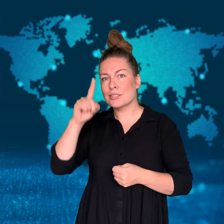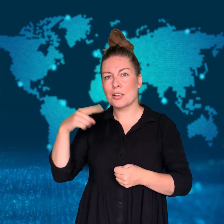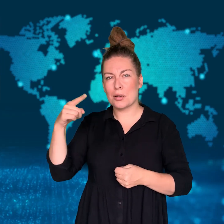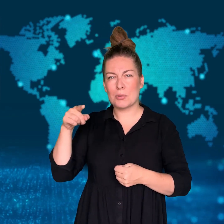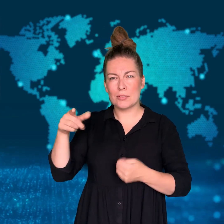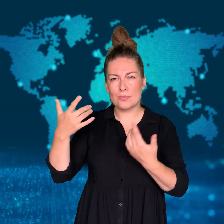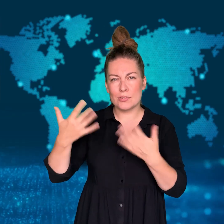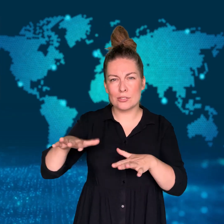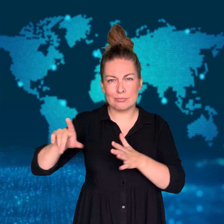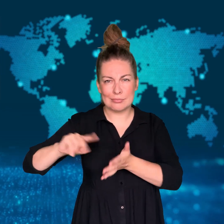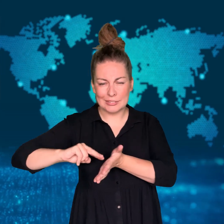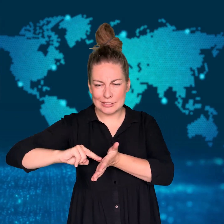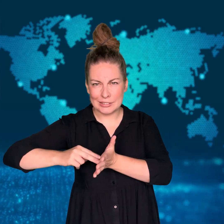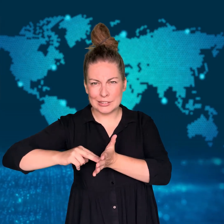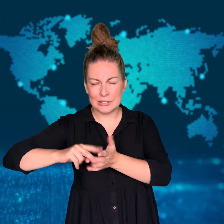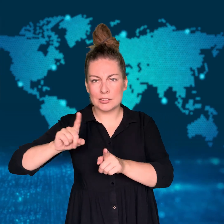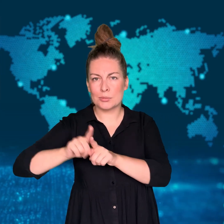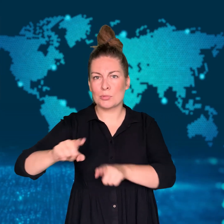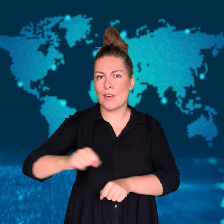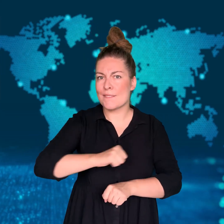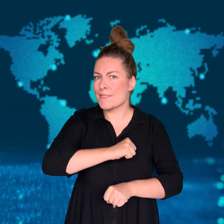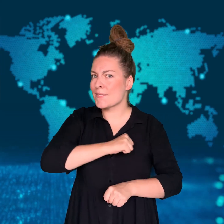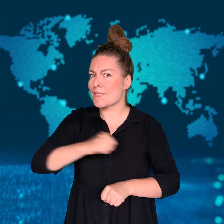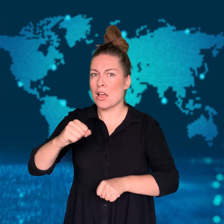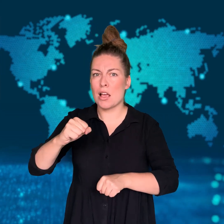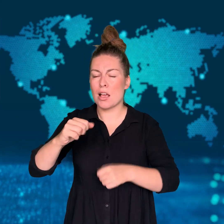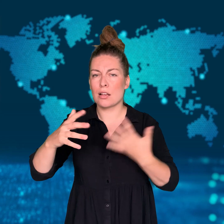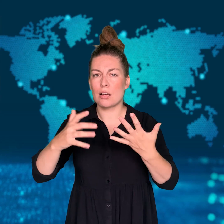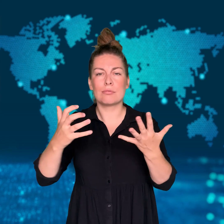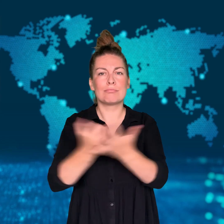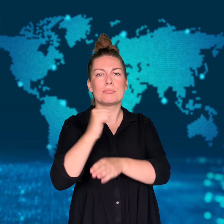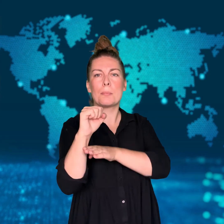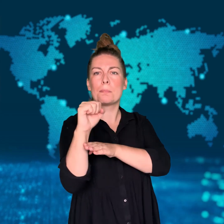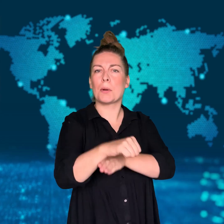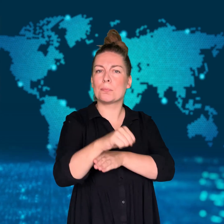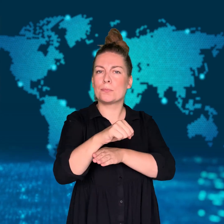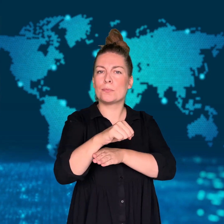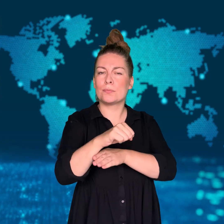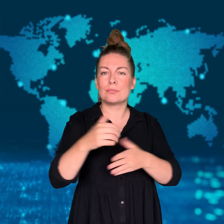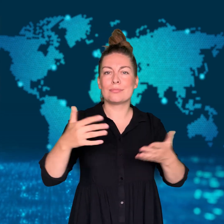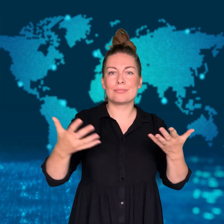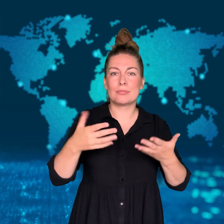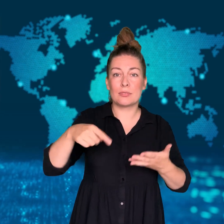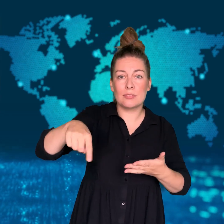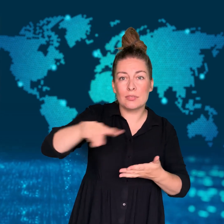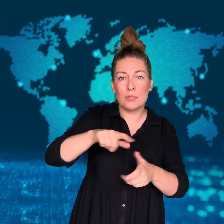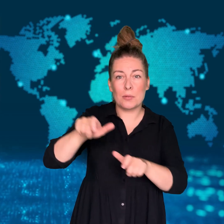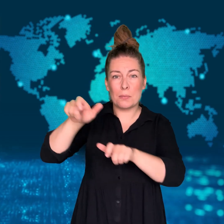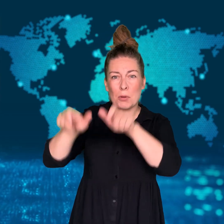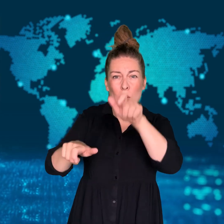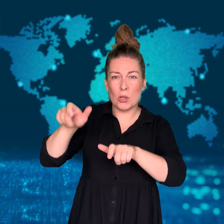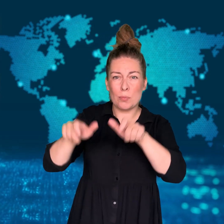The people that are moving from the area are hungry and exhausted.